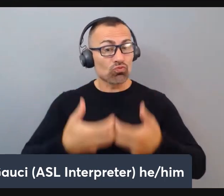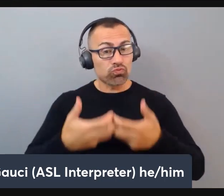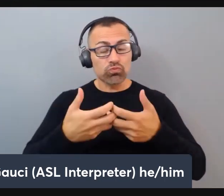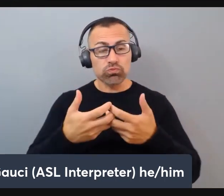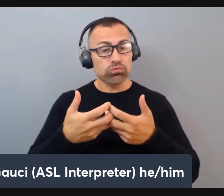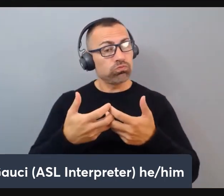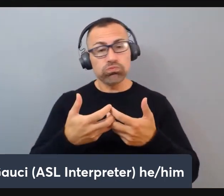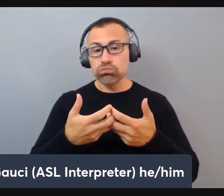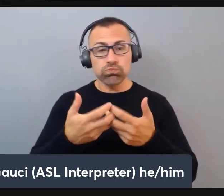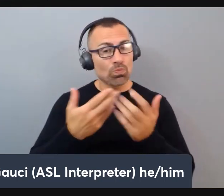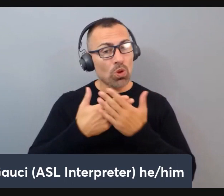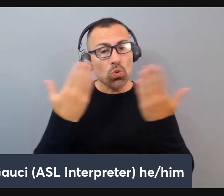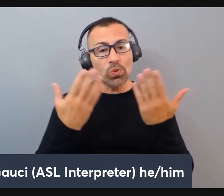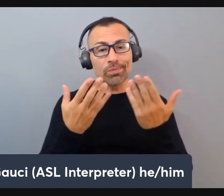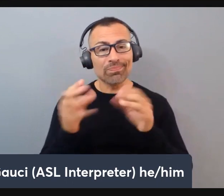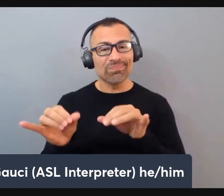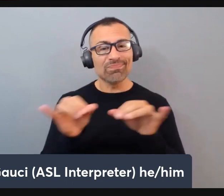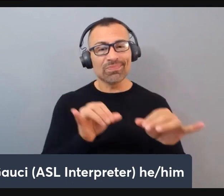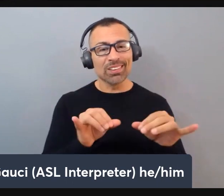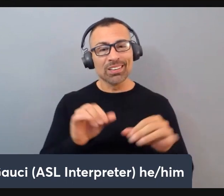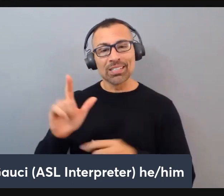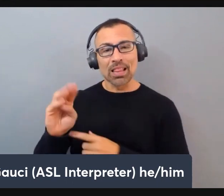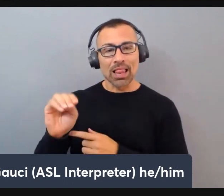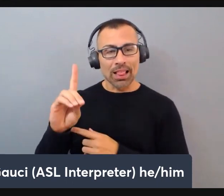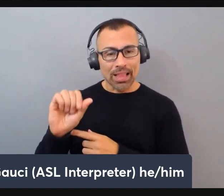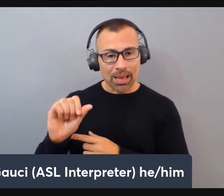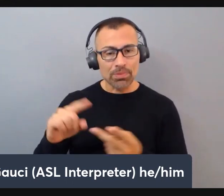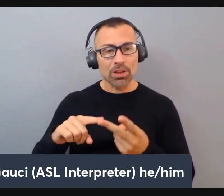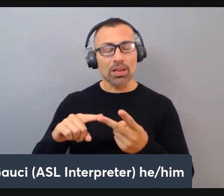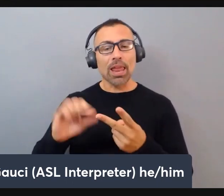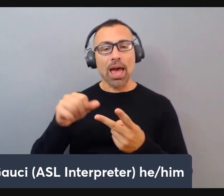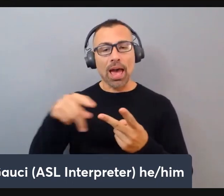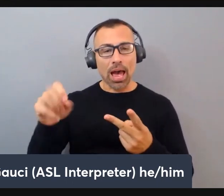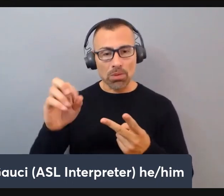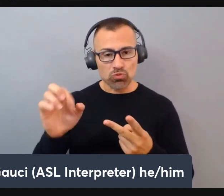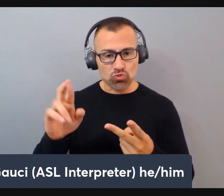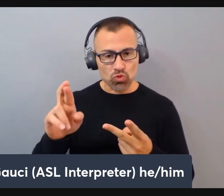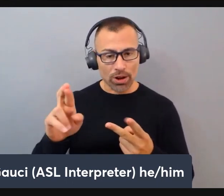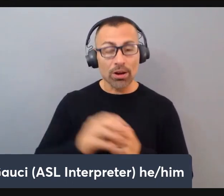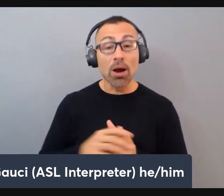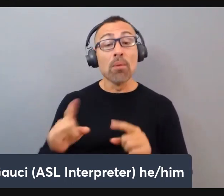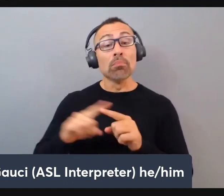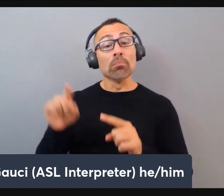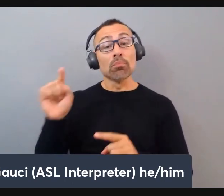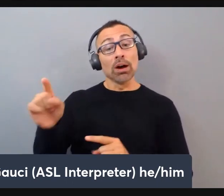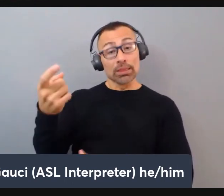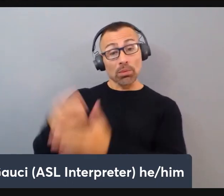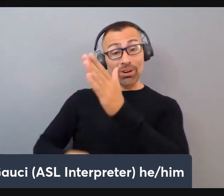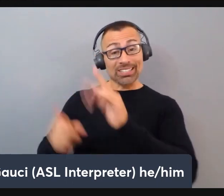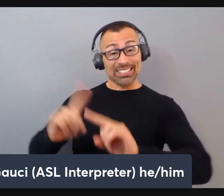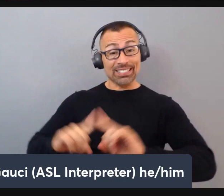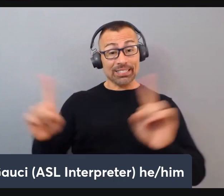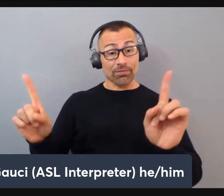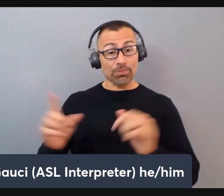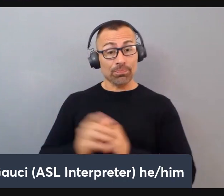but the pricing model is once again the difference. With AWS Fargate, the pricing model is you pay a flat rate